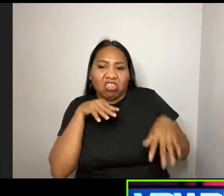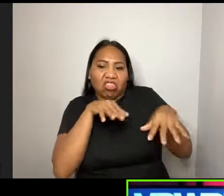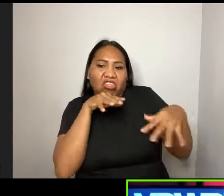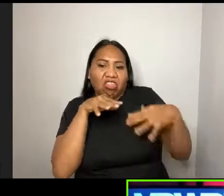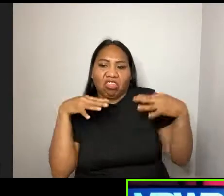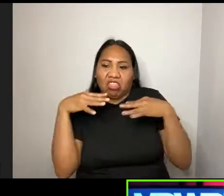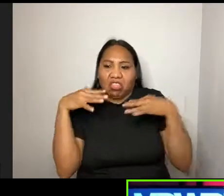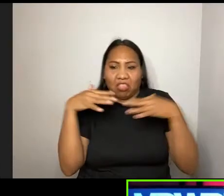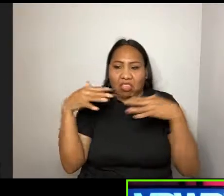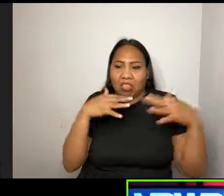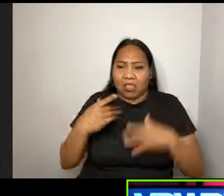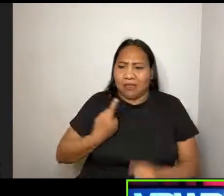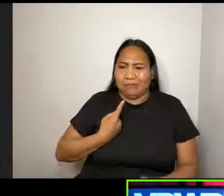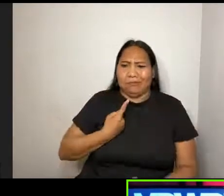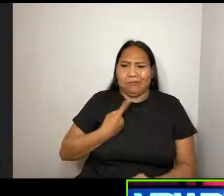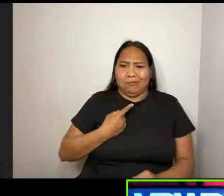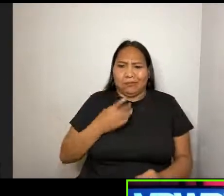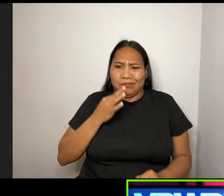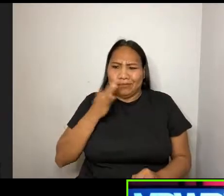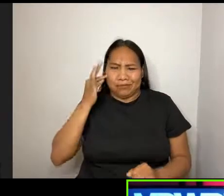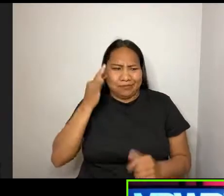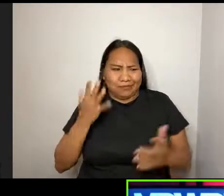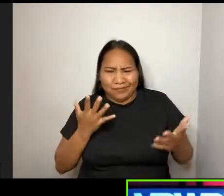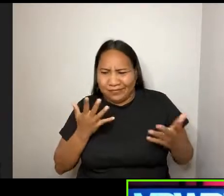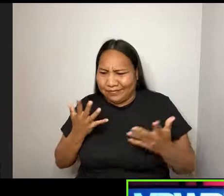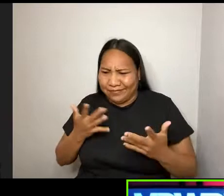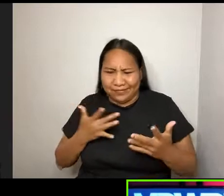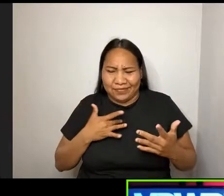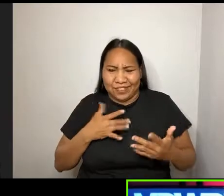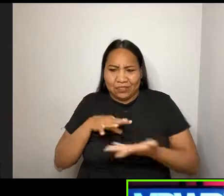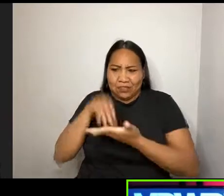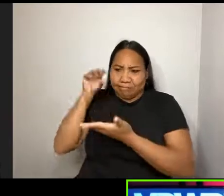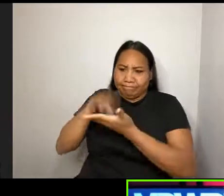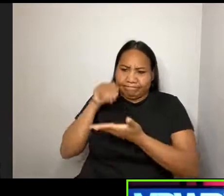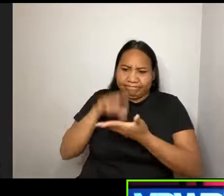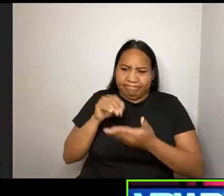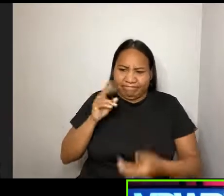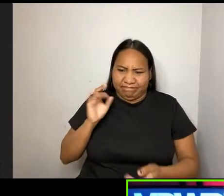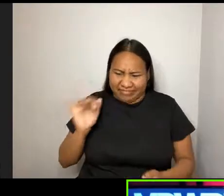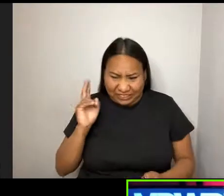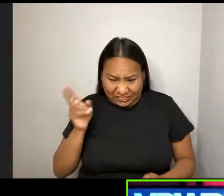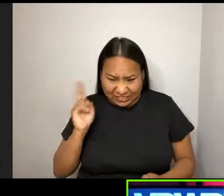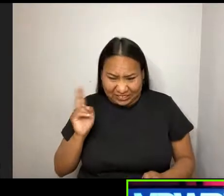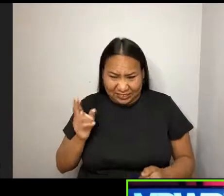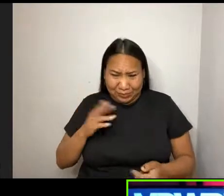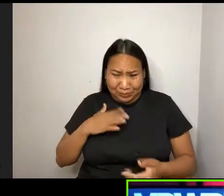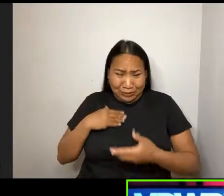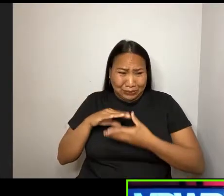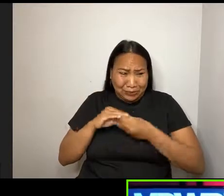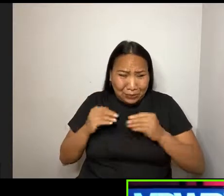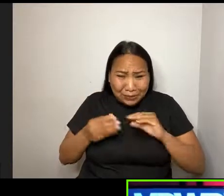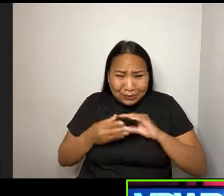this history and hearing my heritage was these savage people but the reality was